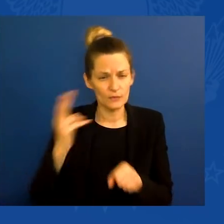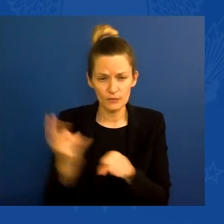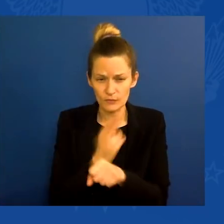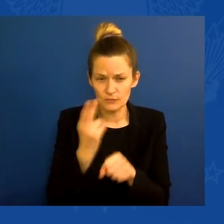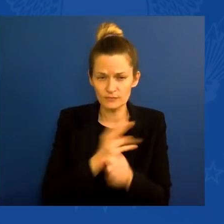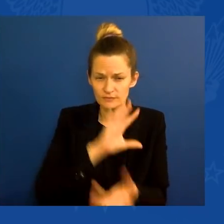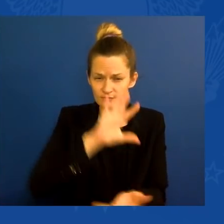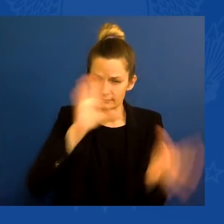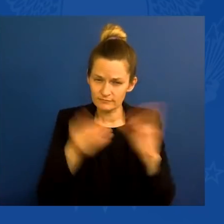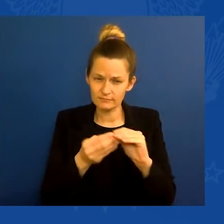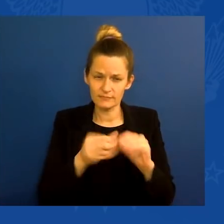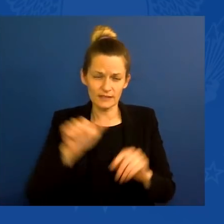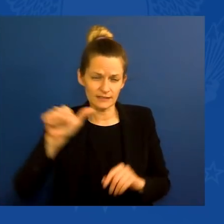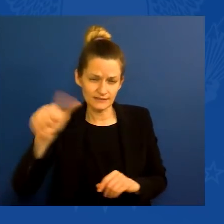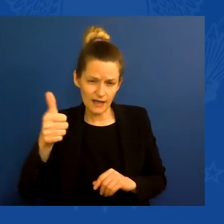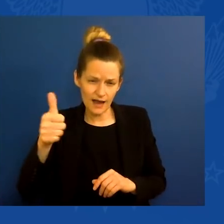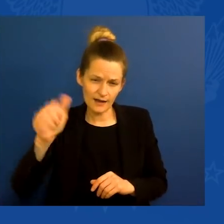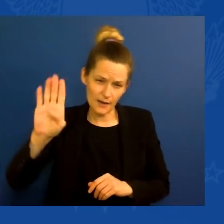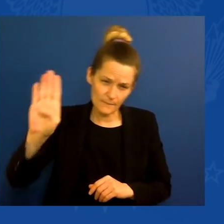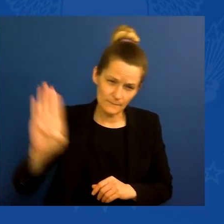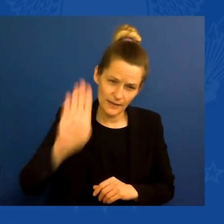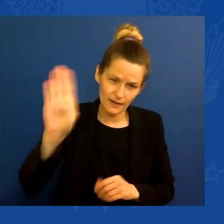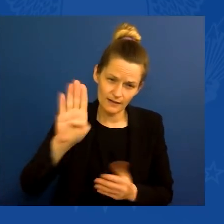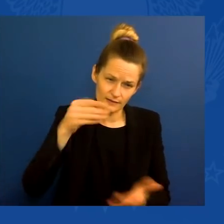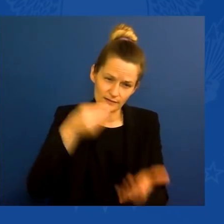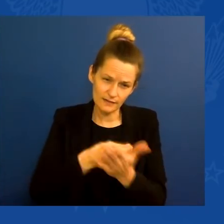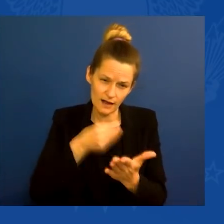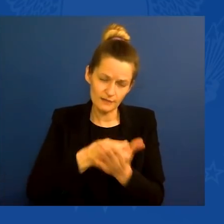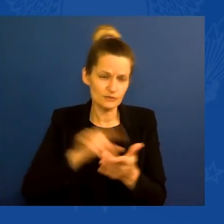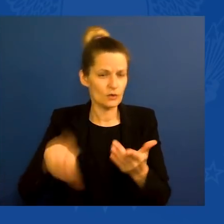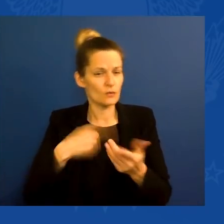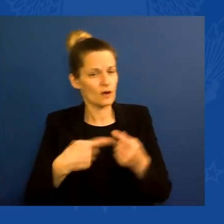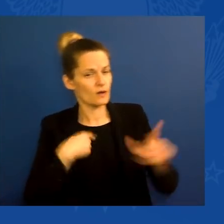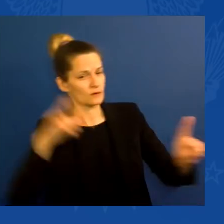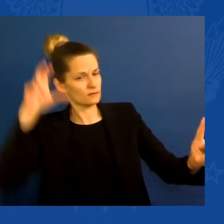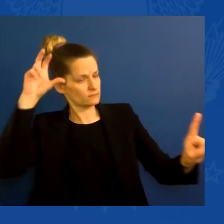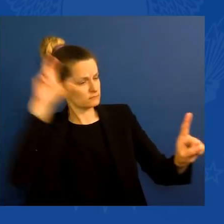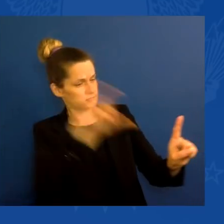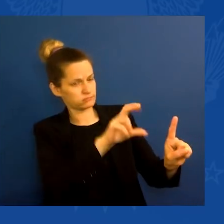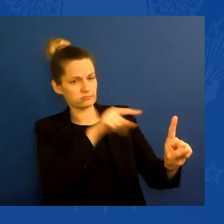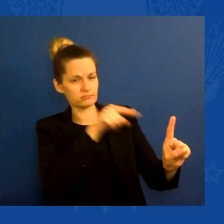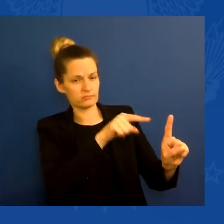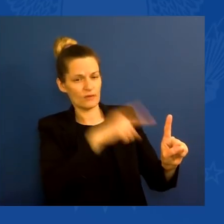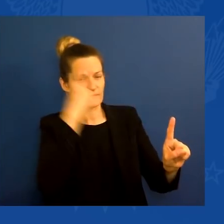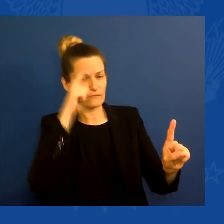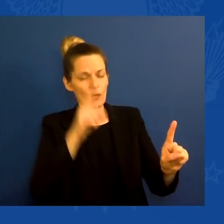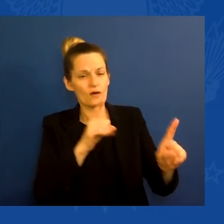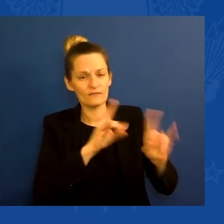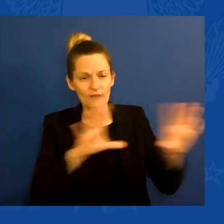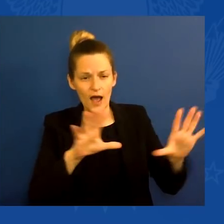funds for violence prevention and public safety this year -- building new police training facilities;